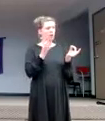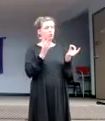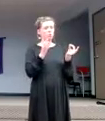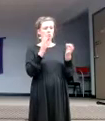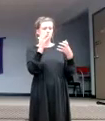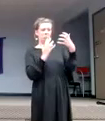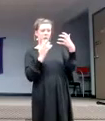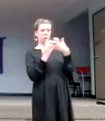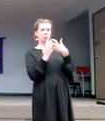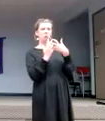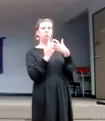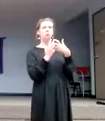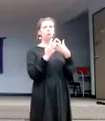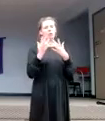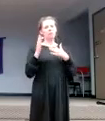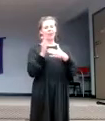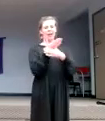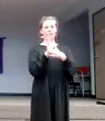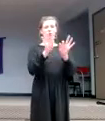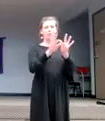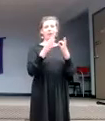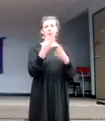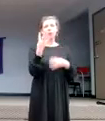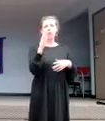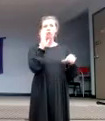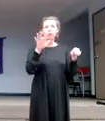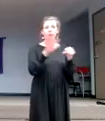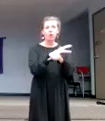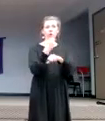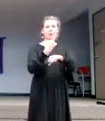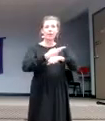what it would be a typical family of four for a full day. Because there are some concerns.